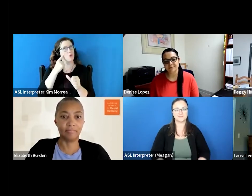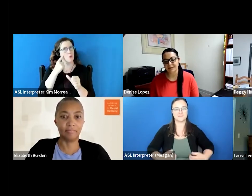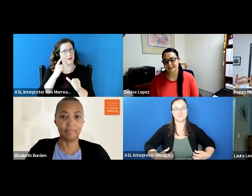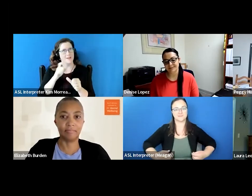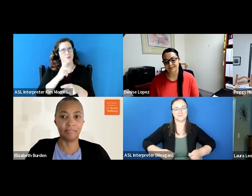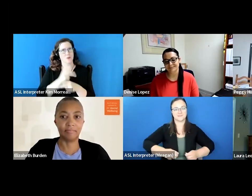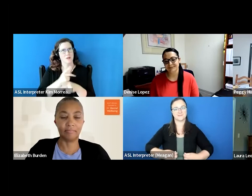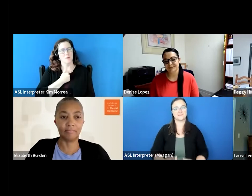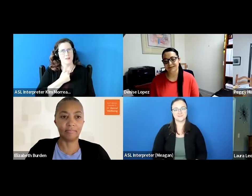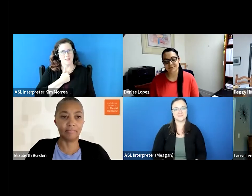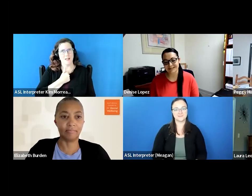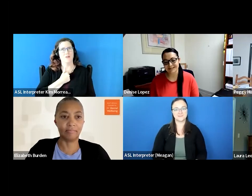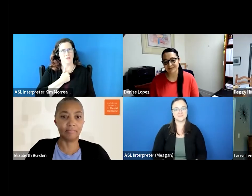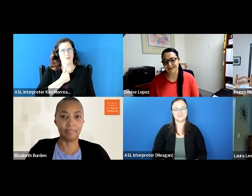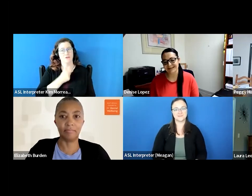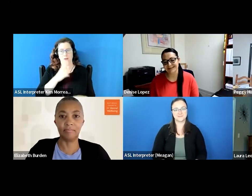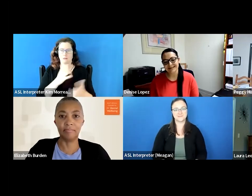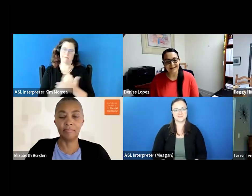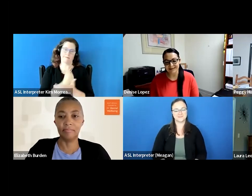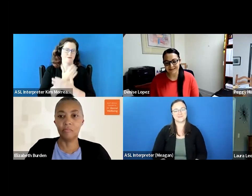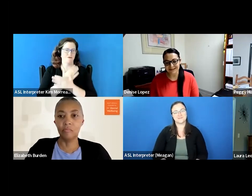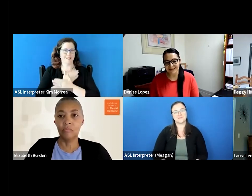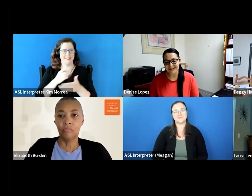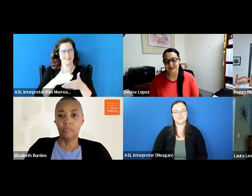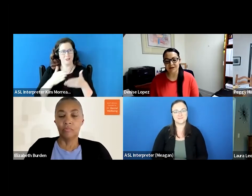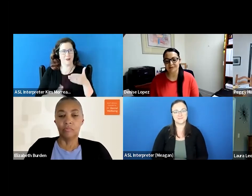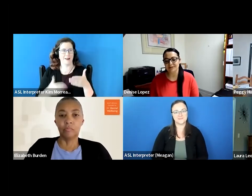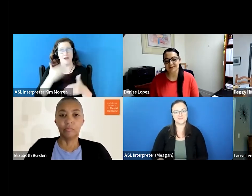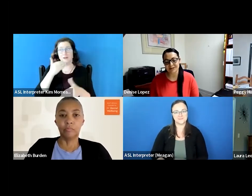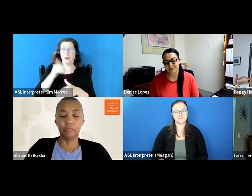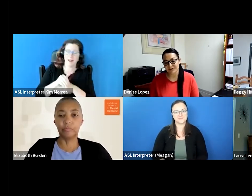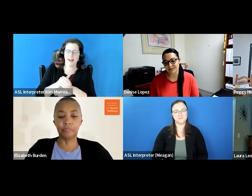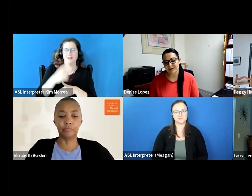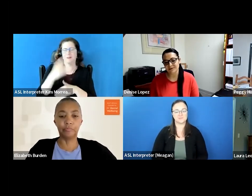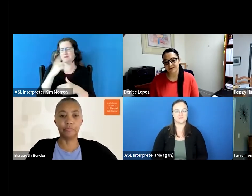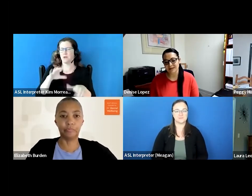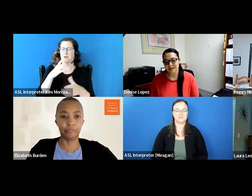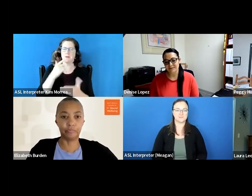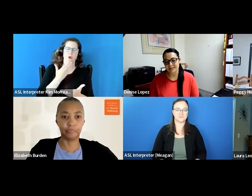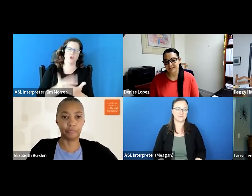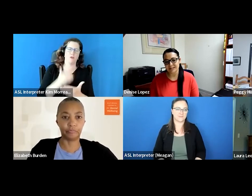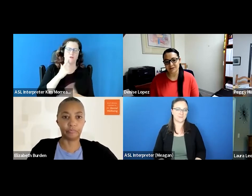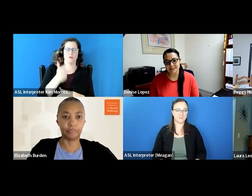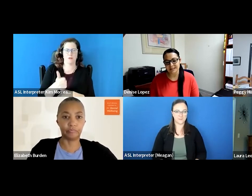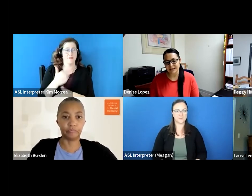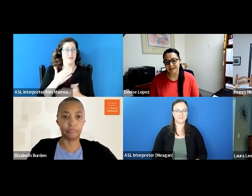get some good rest, this weekend, have a good night, you know, do something good for yourself. If it's just little things like that